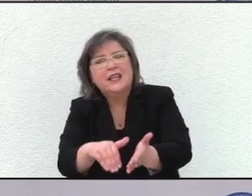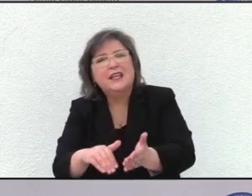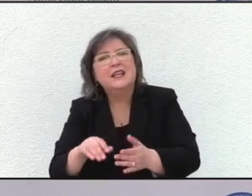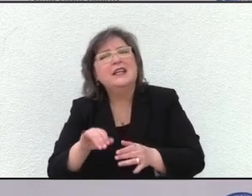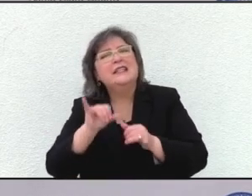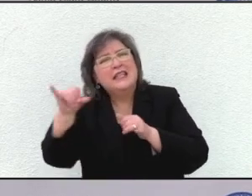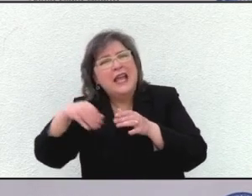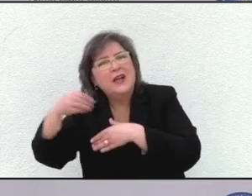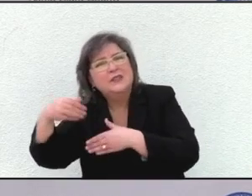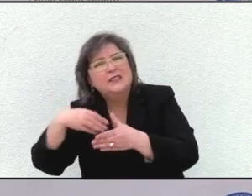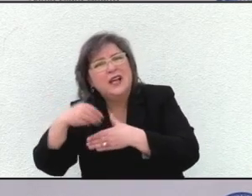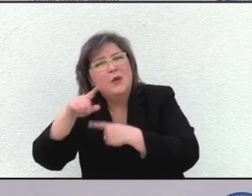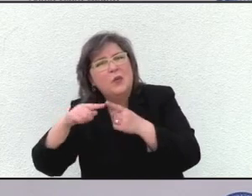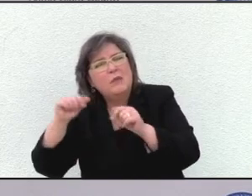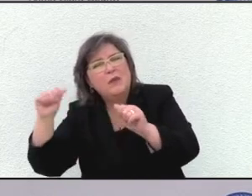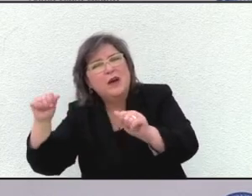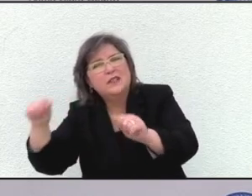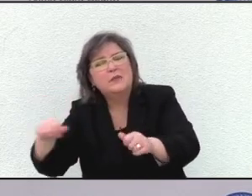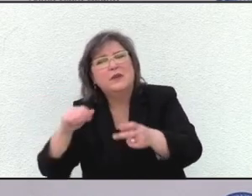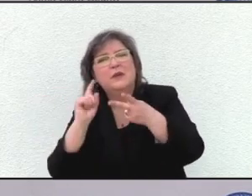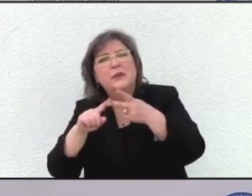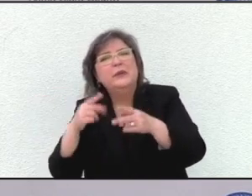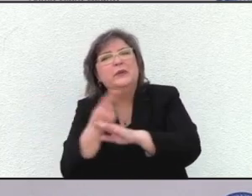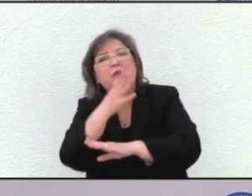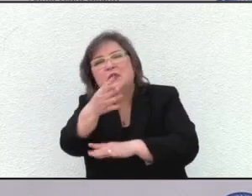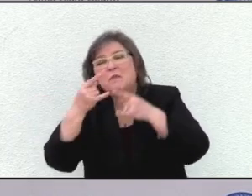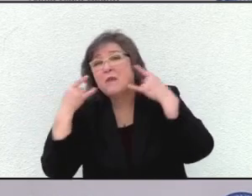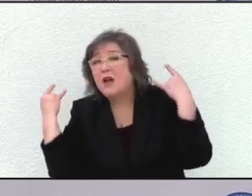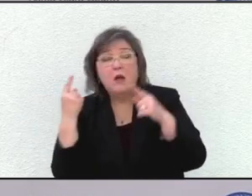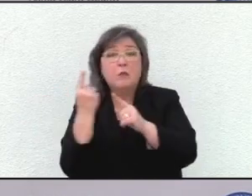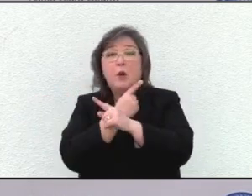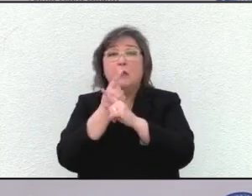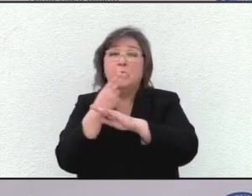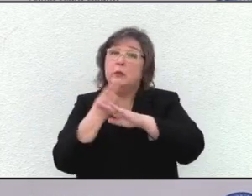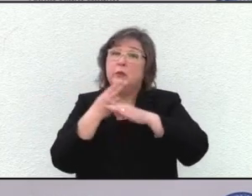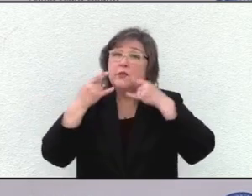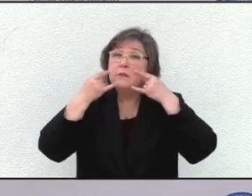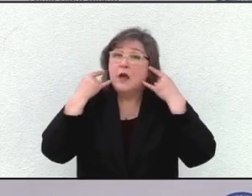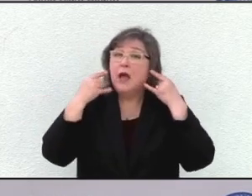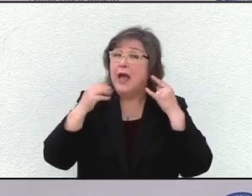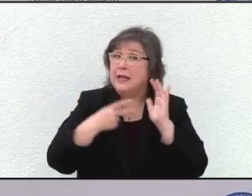on, proper and consistent use of face masking of face coverings, especially double masking